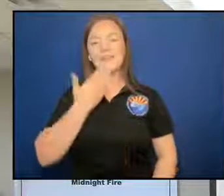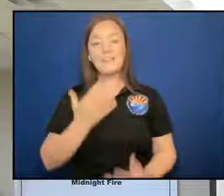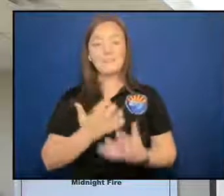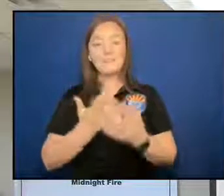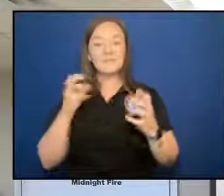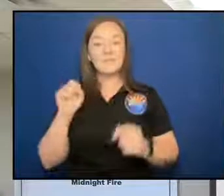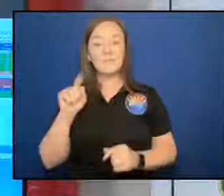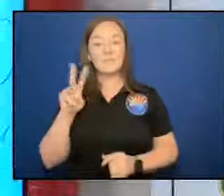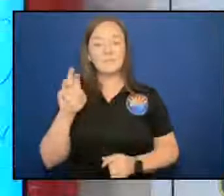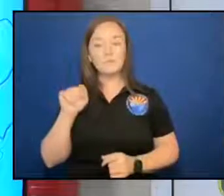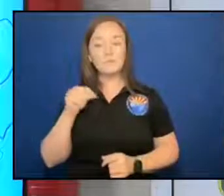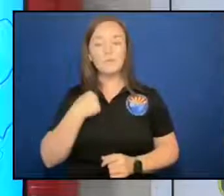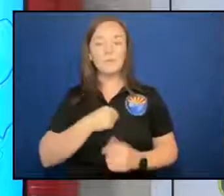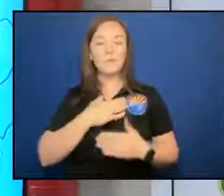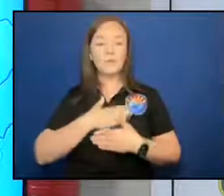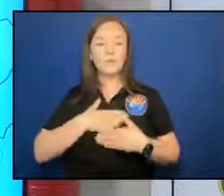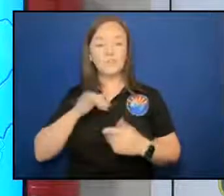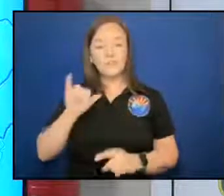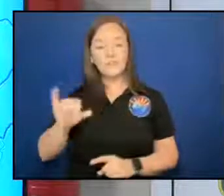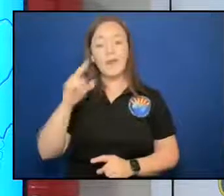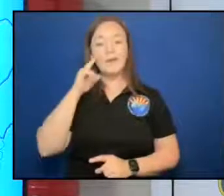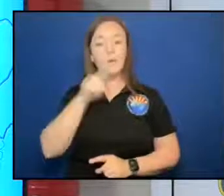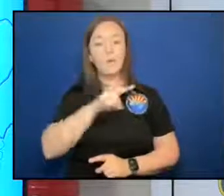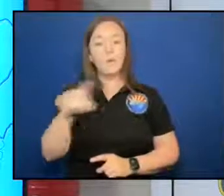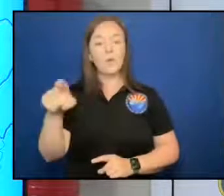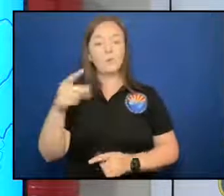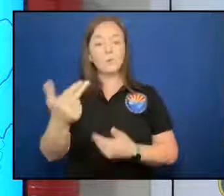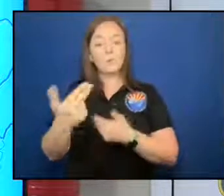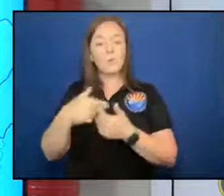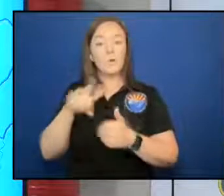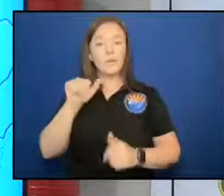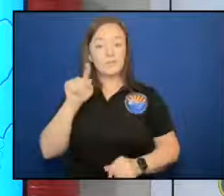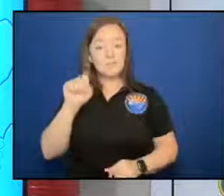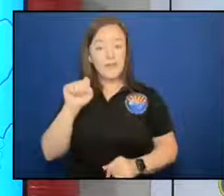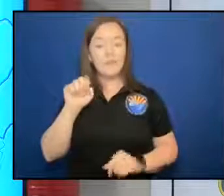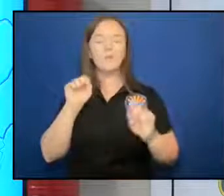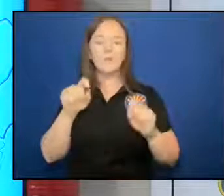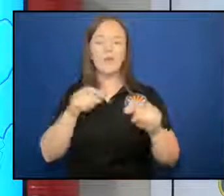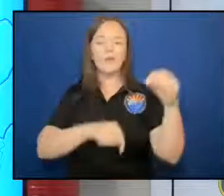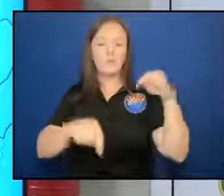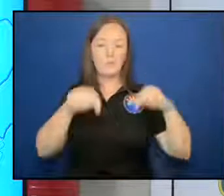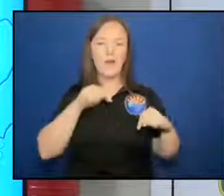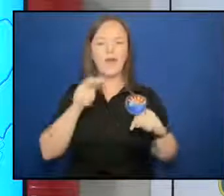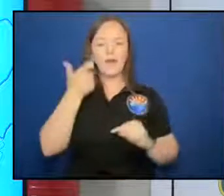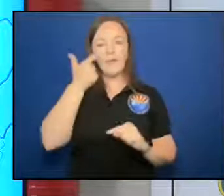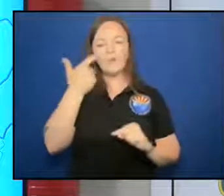DANGEROUS, DURING AFTER FIRES IS DEBRIS FLOWS AND BURN